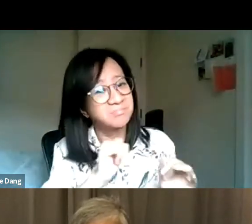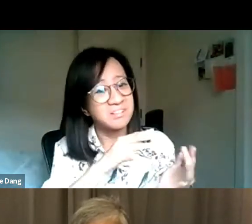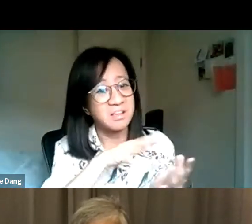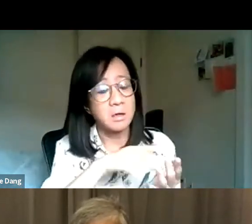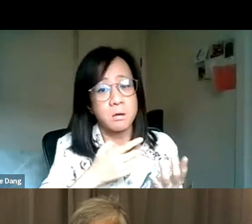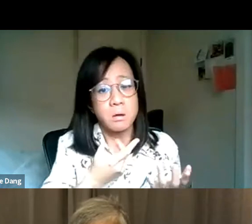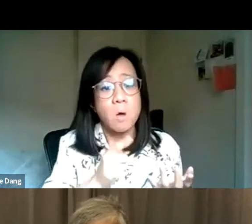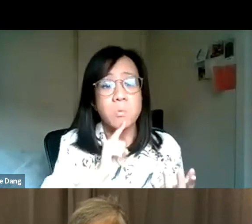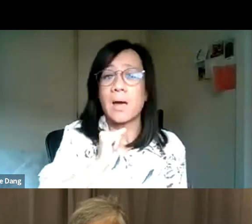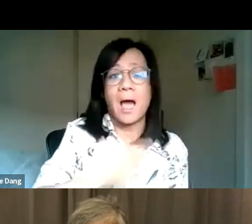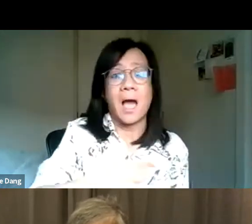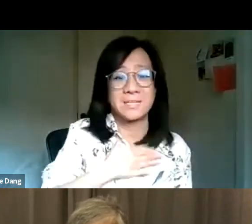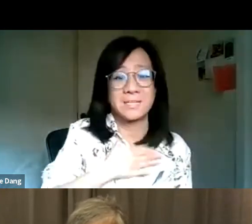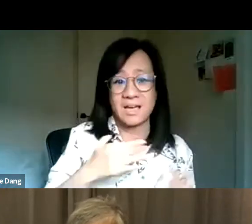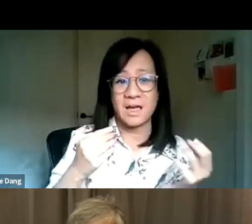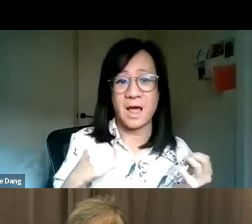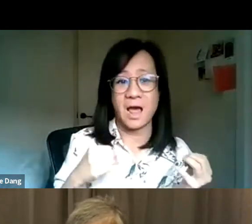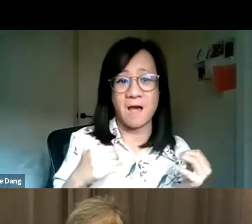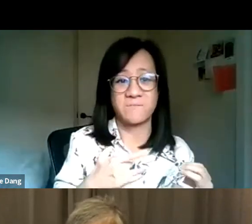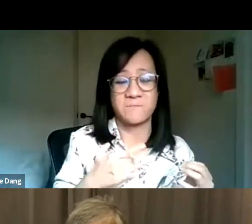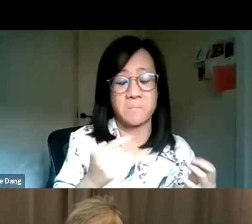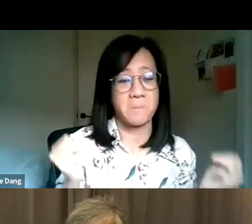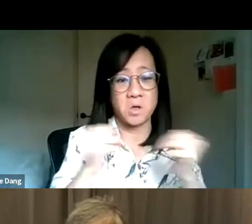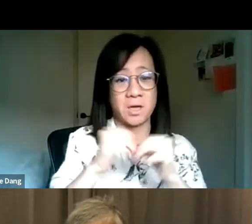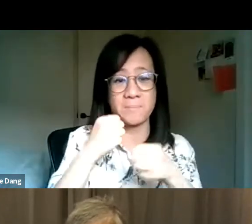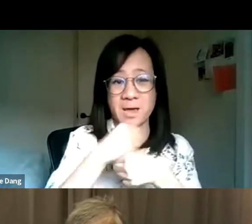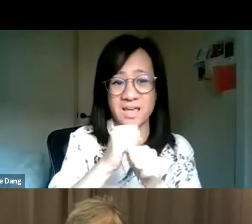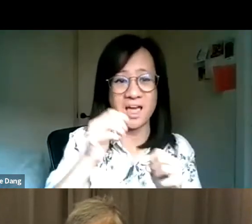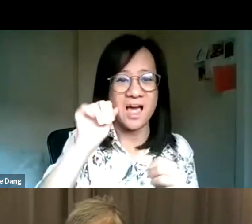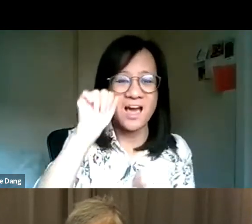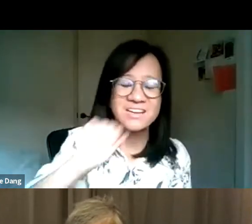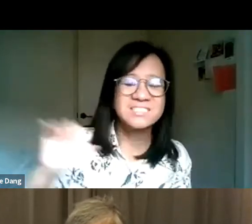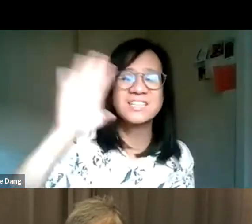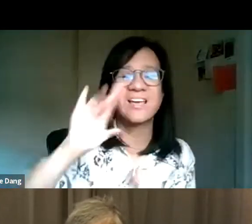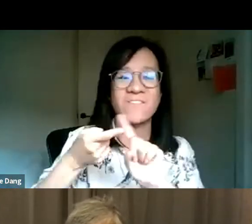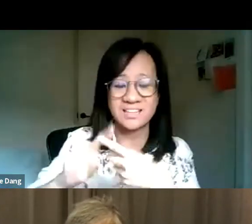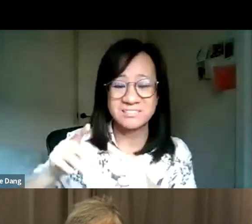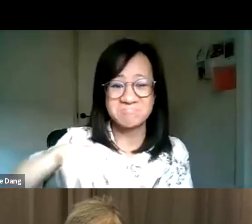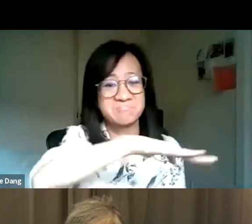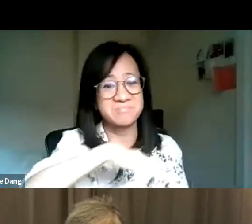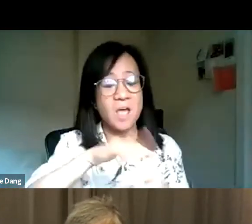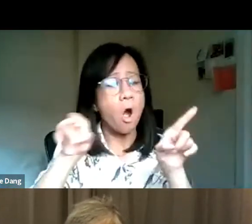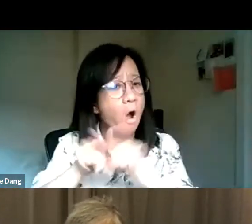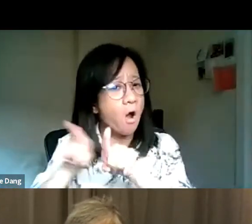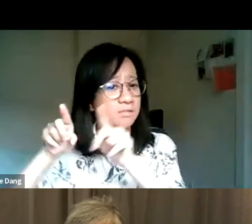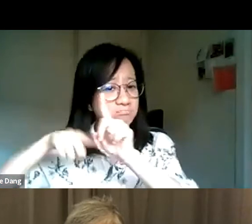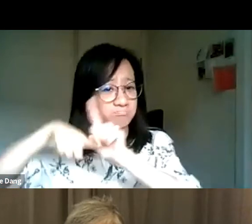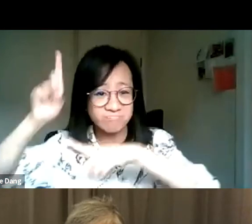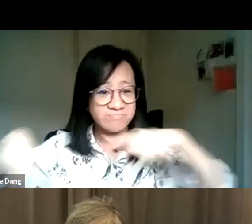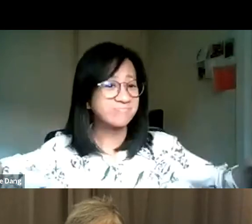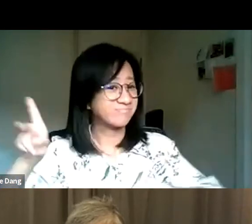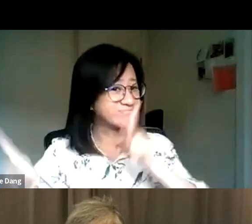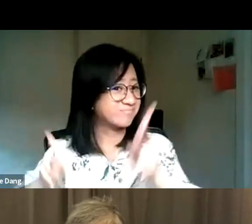I started to learn more about, and it made me feel a lot more happy, and a lot more confident